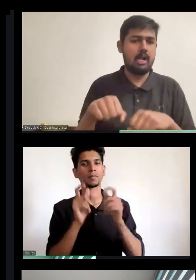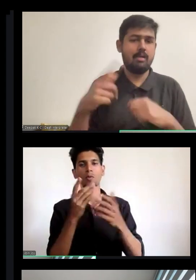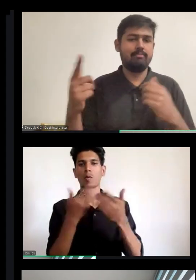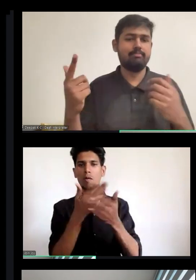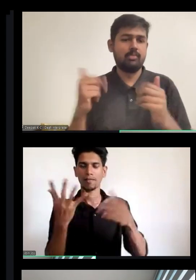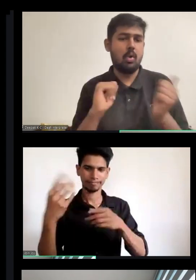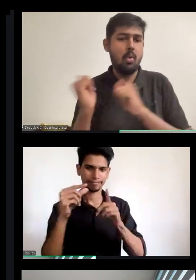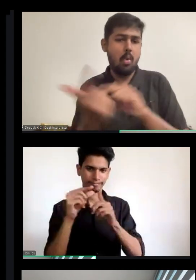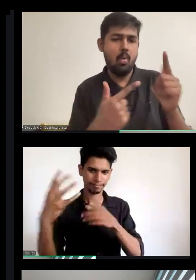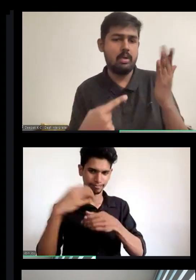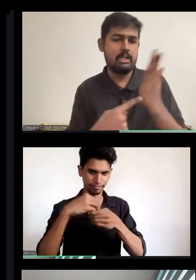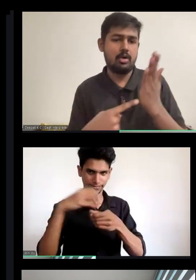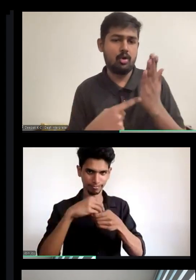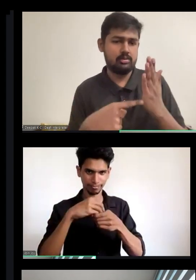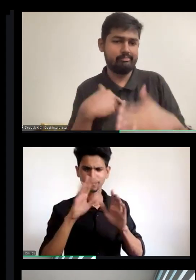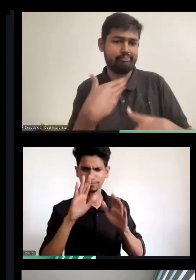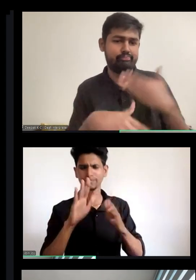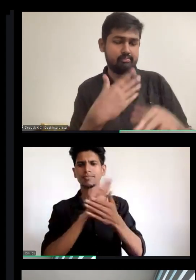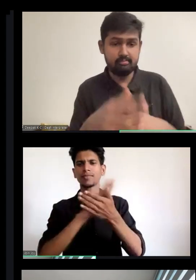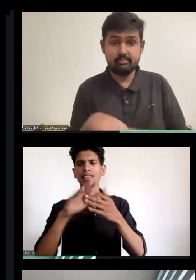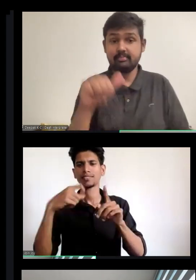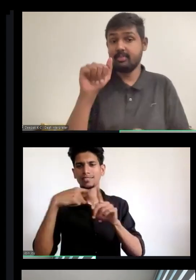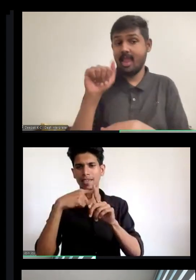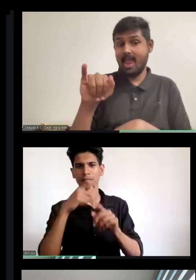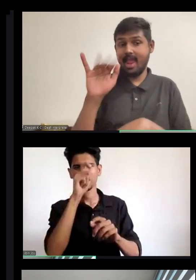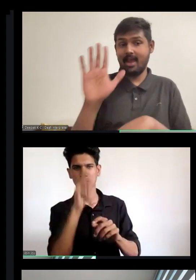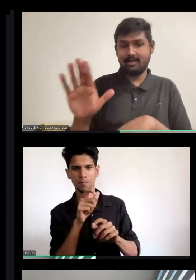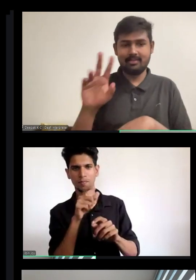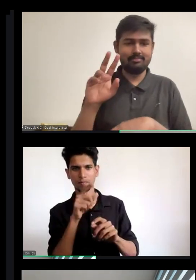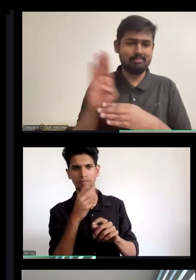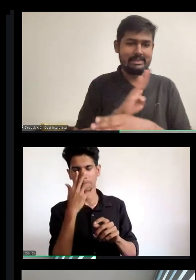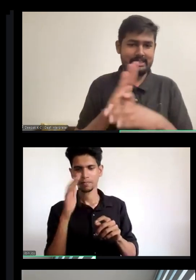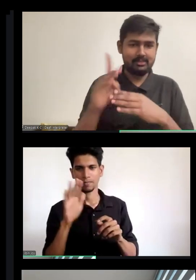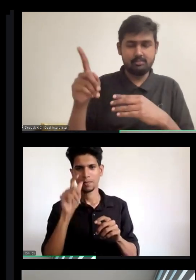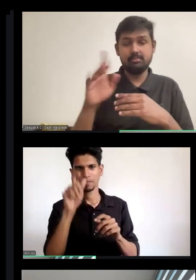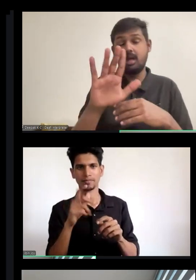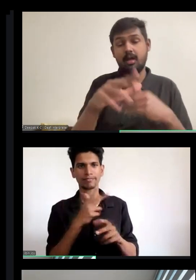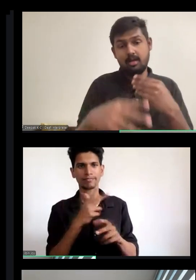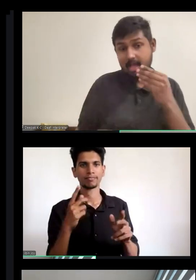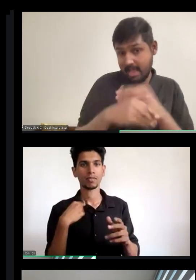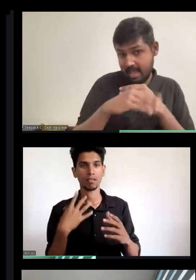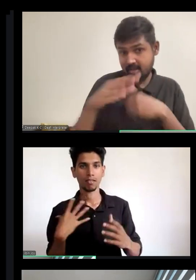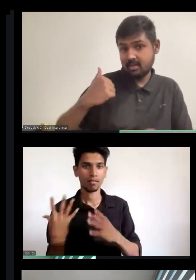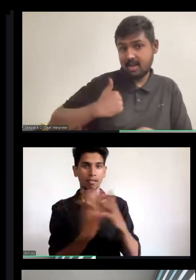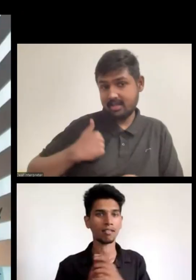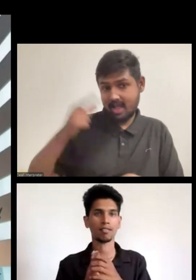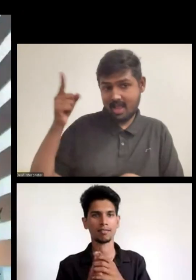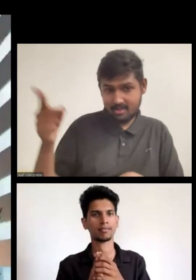Helen Keller said, alone we cannot, we can do so little, together we can do so much. So please let us collaborate. Connect and collaborate.